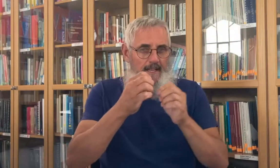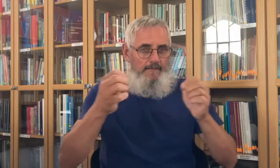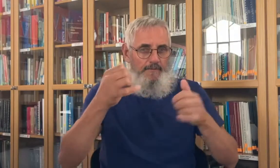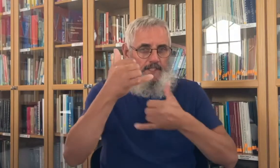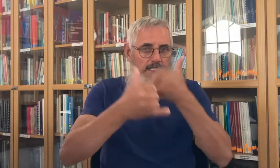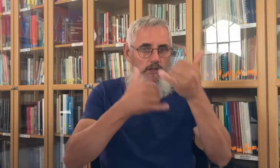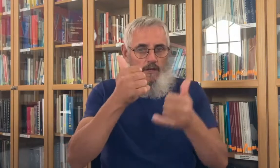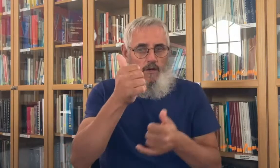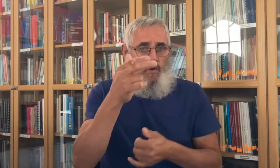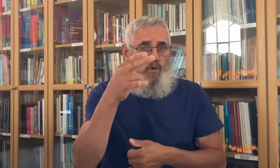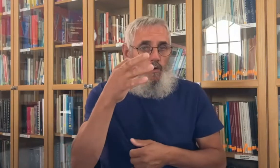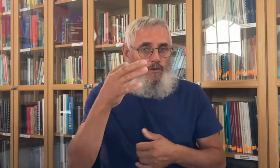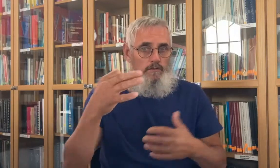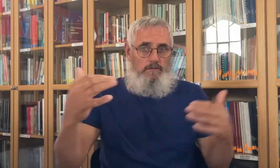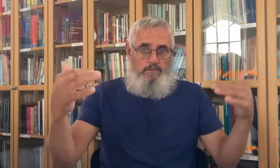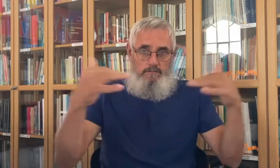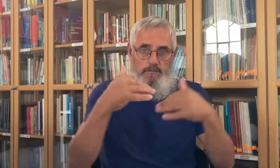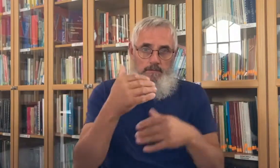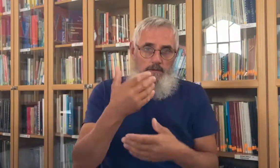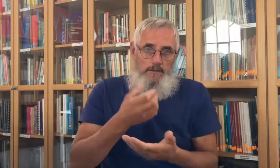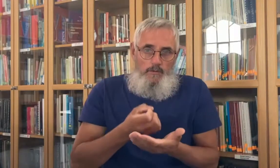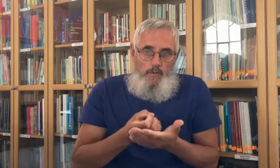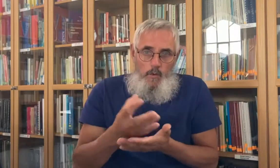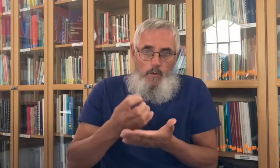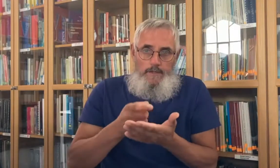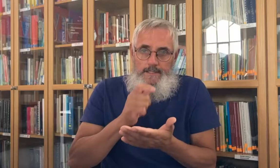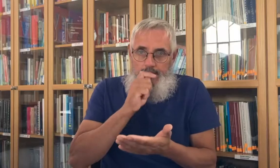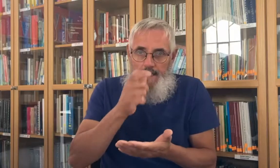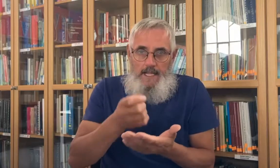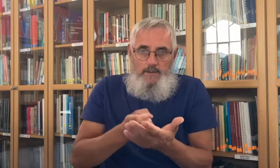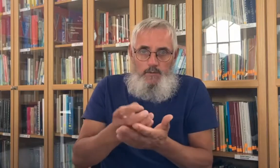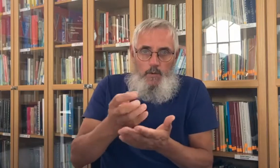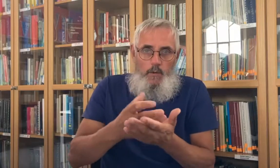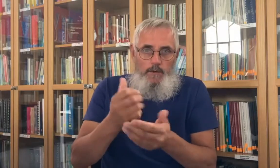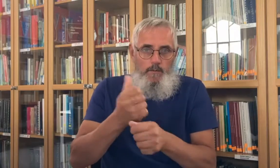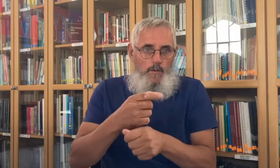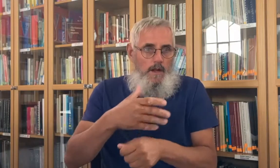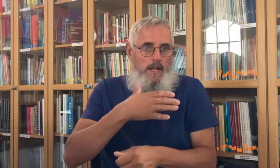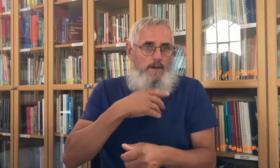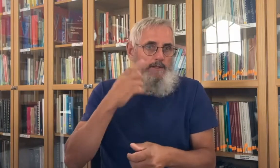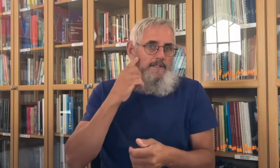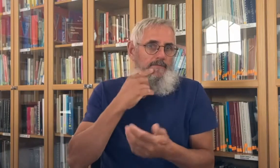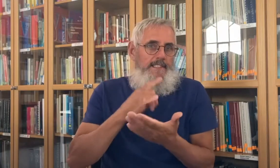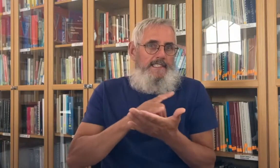storytelling events here. Hearing members of the community are often fascinated by